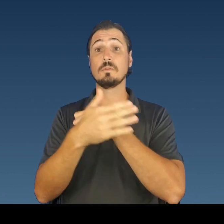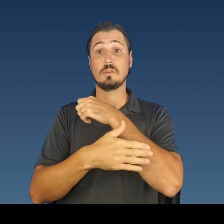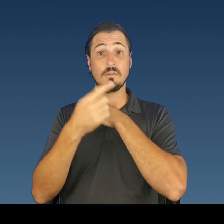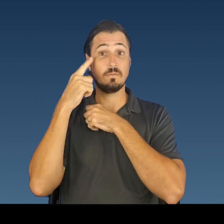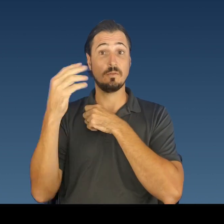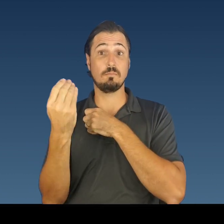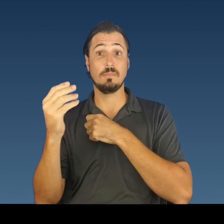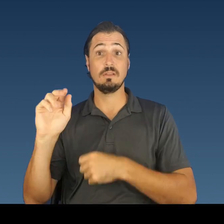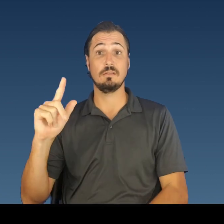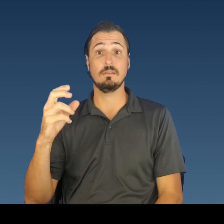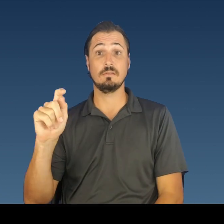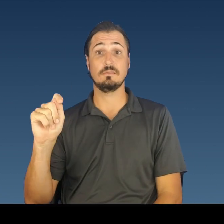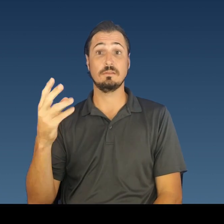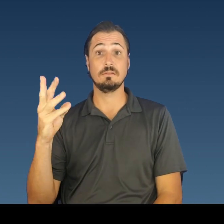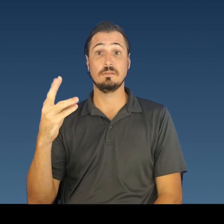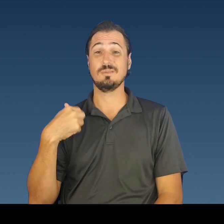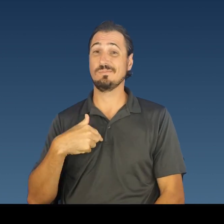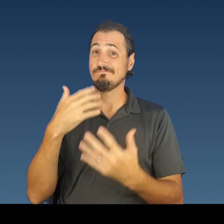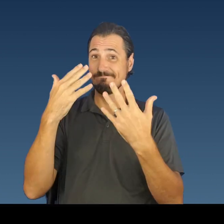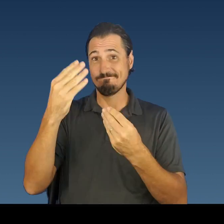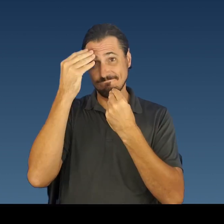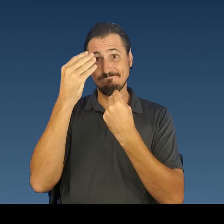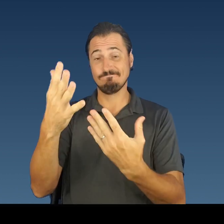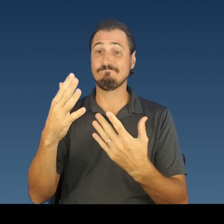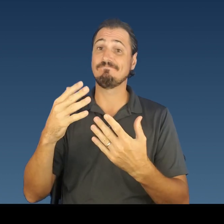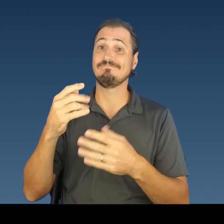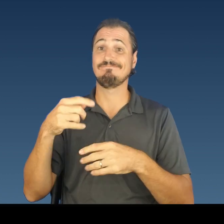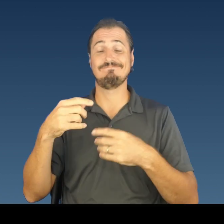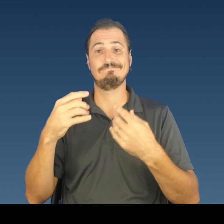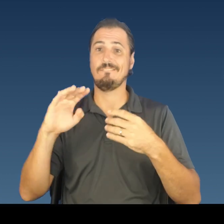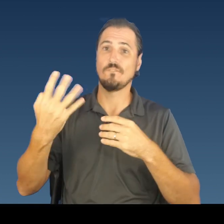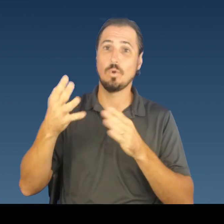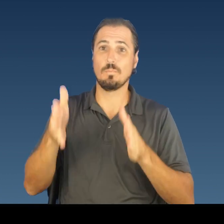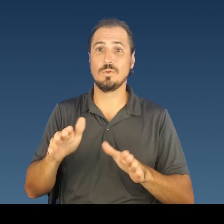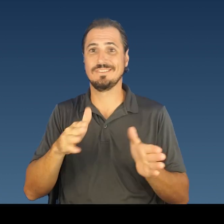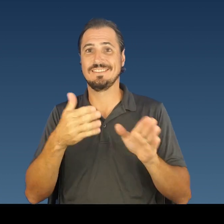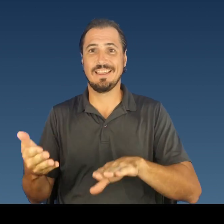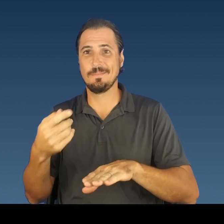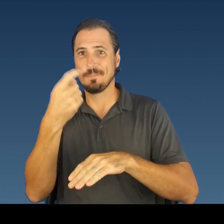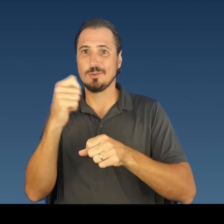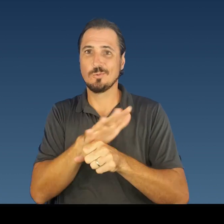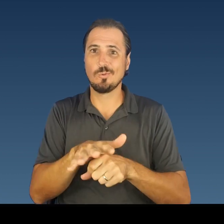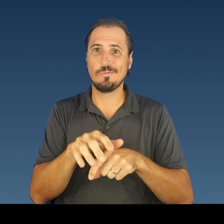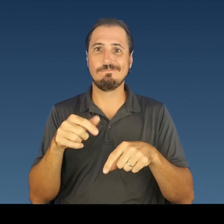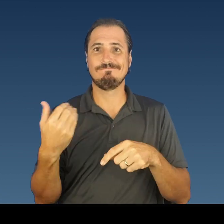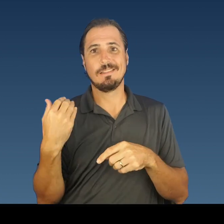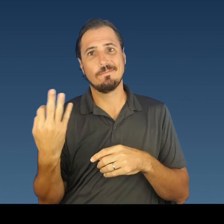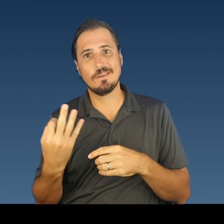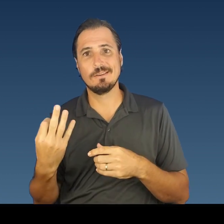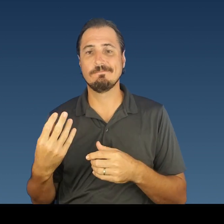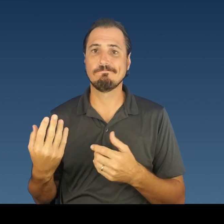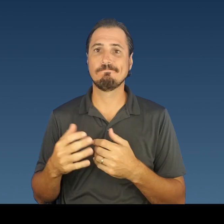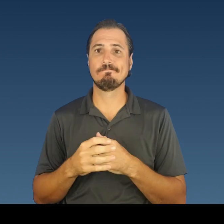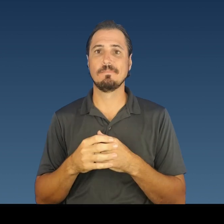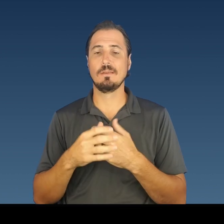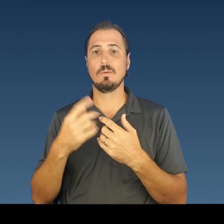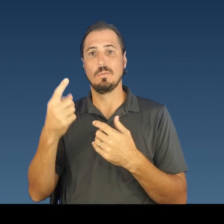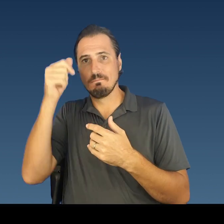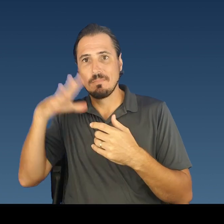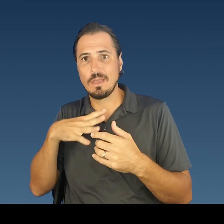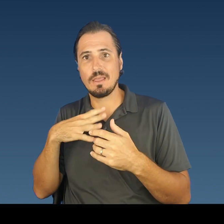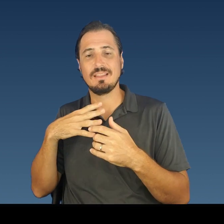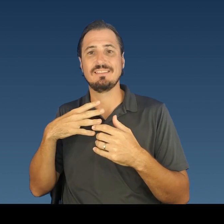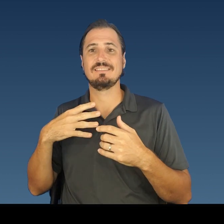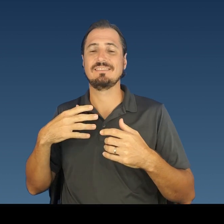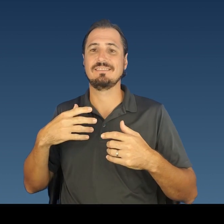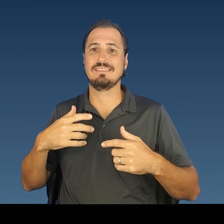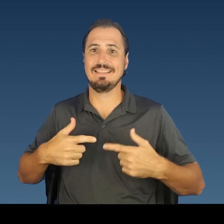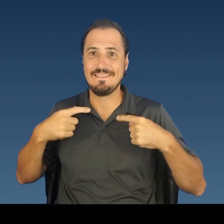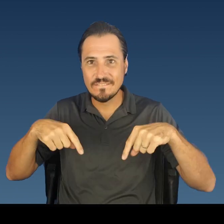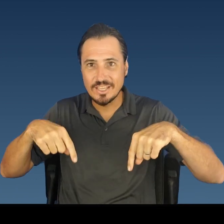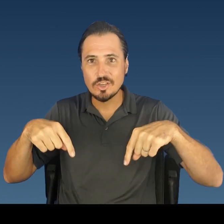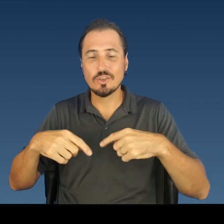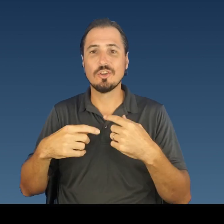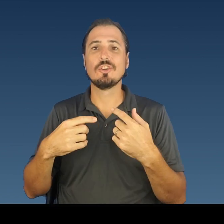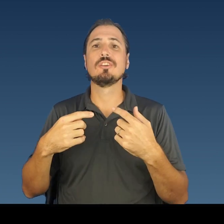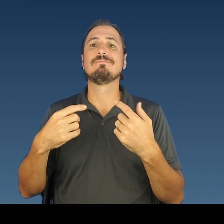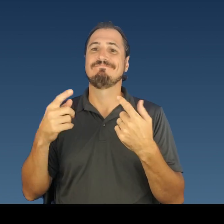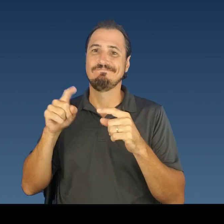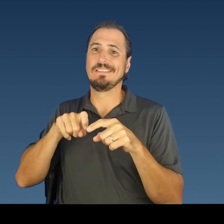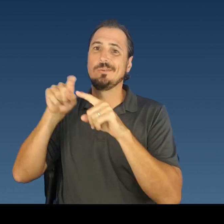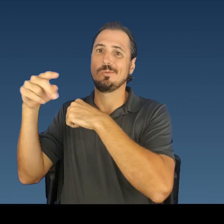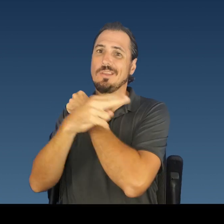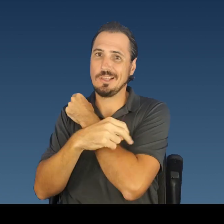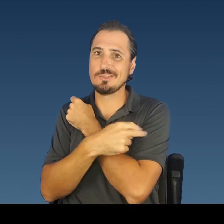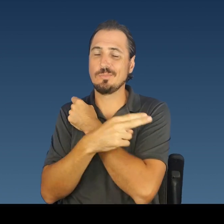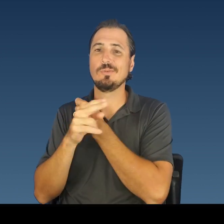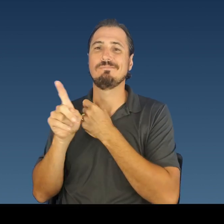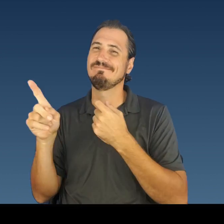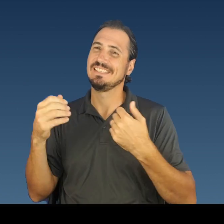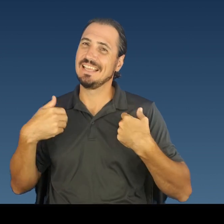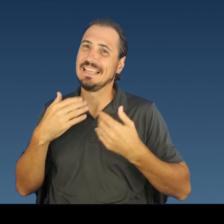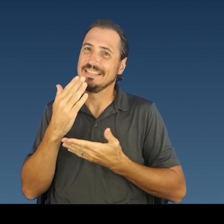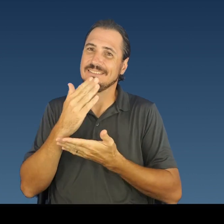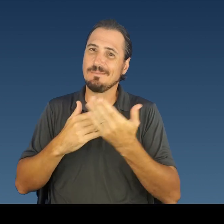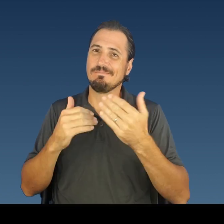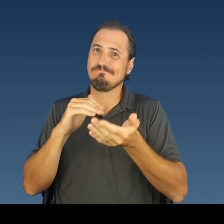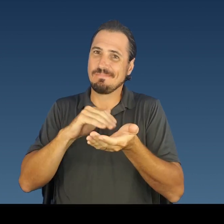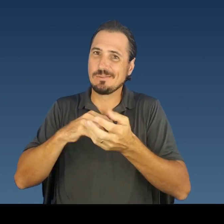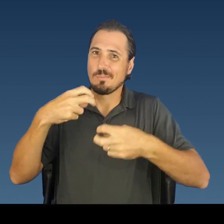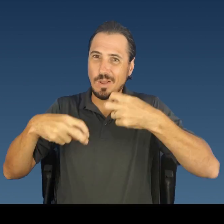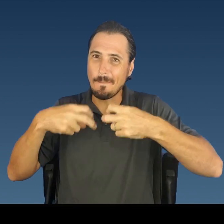We were sad to report the island’s fourth fatality from COVID-19 on Friday. We lost a male Kaua‘i resident in his 70s who was hospitalized on Kaua‘i and had underlying health conditions. We